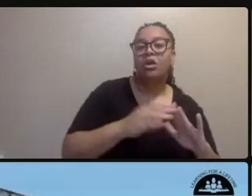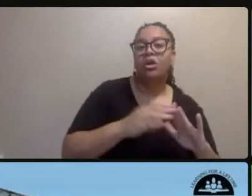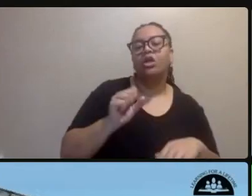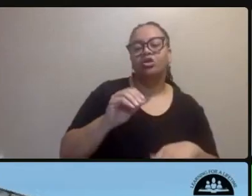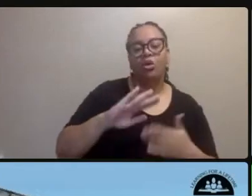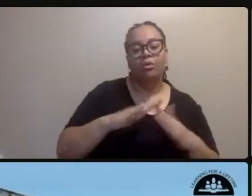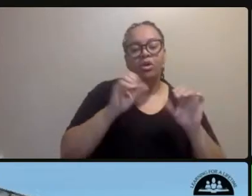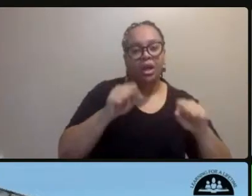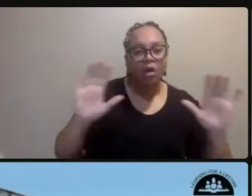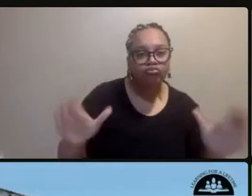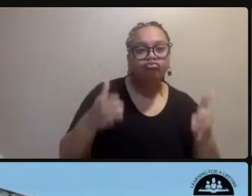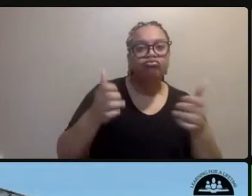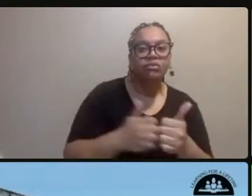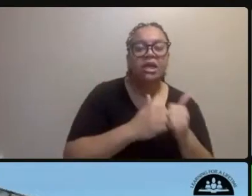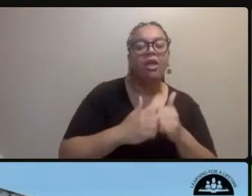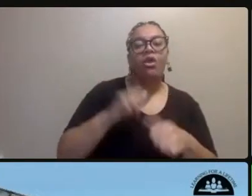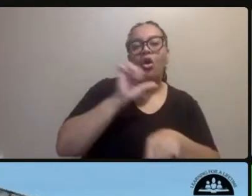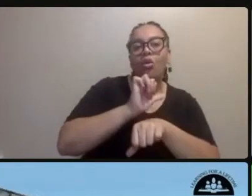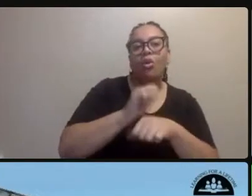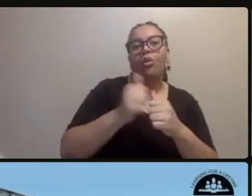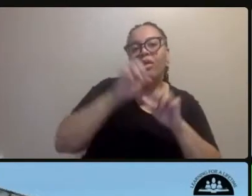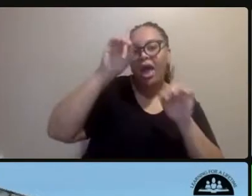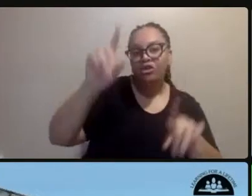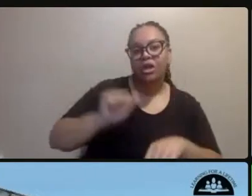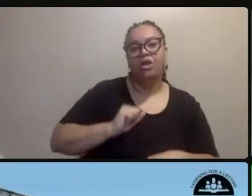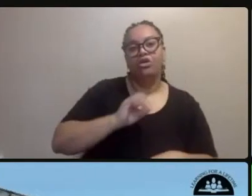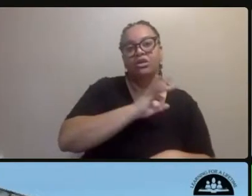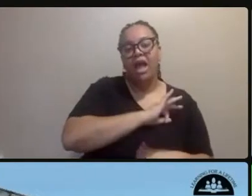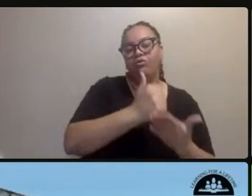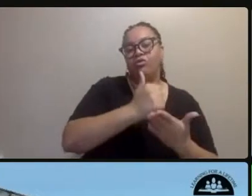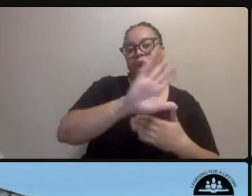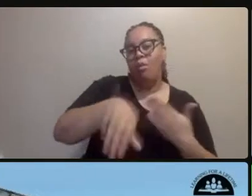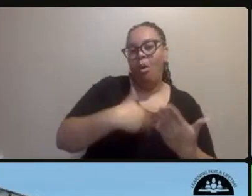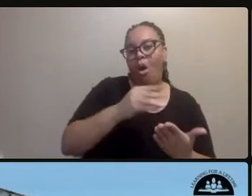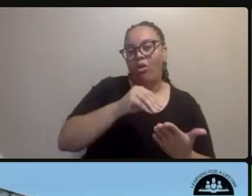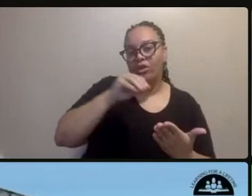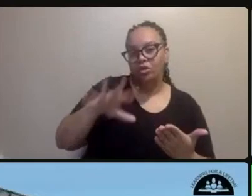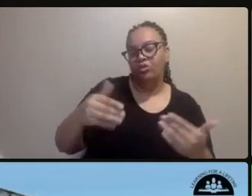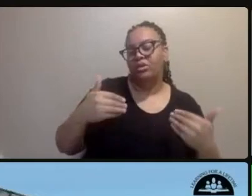FAMILIES AND DIVERSE SECTIONS OF OUR COMMUNITY SO THAT OUR